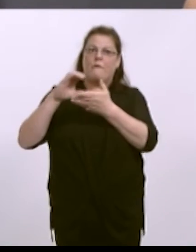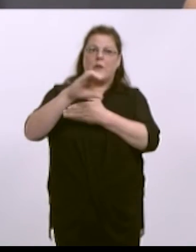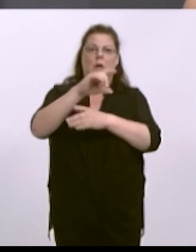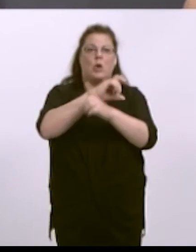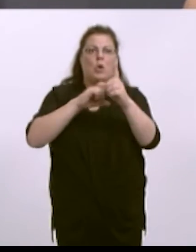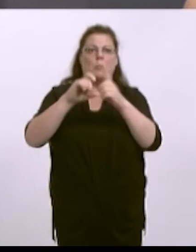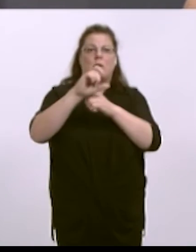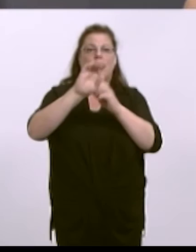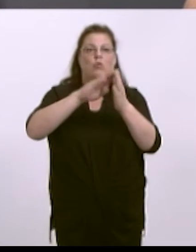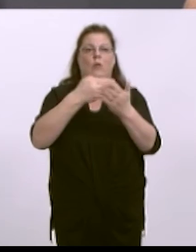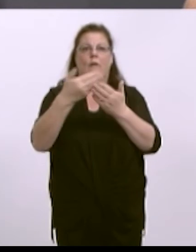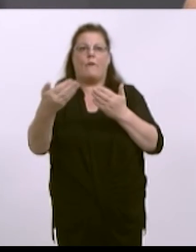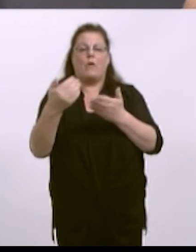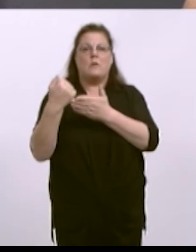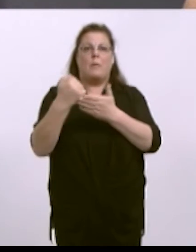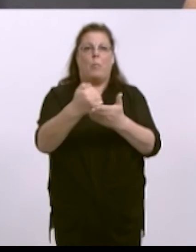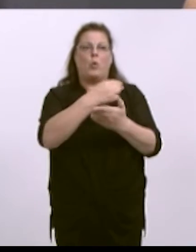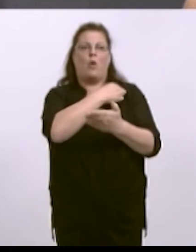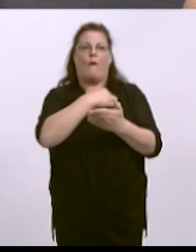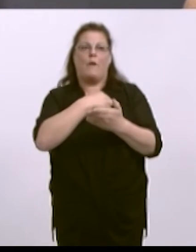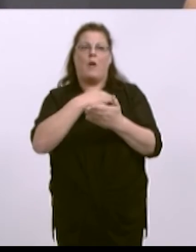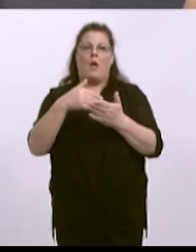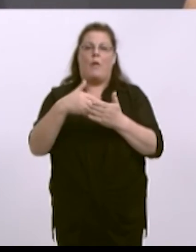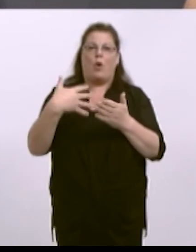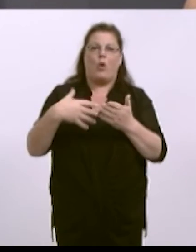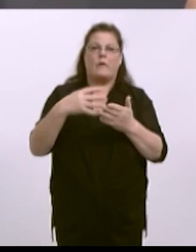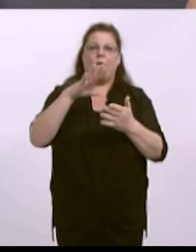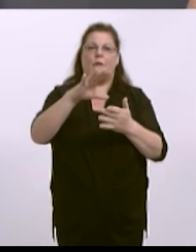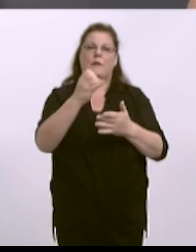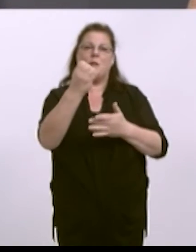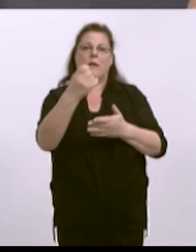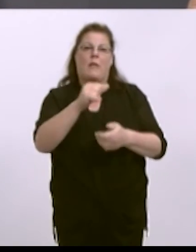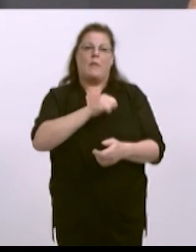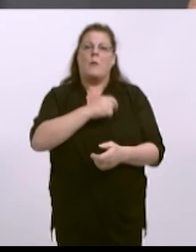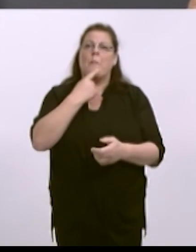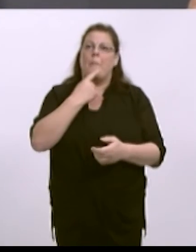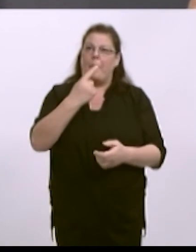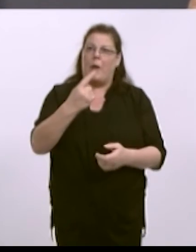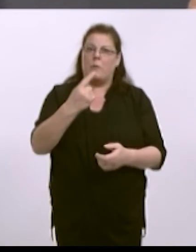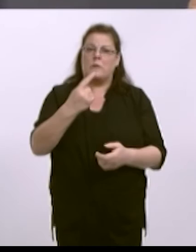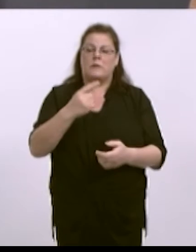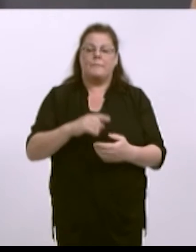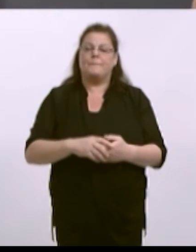transfer support officer at a cost of £56,000 to the taxpayer. Could you advise the Chamber